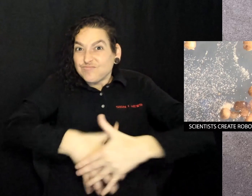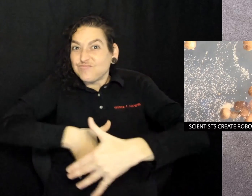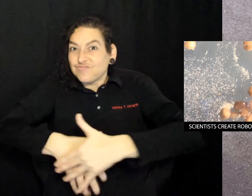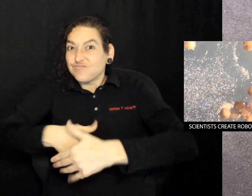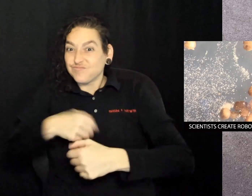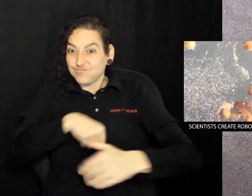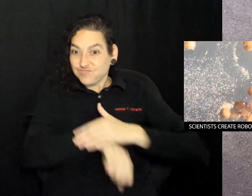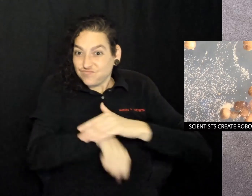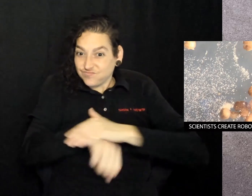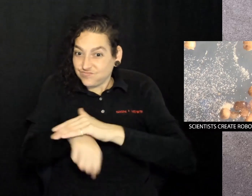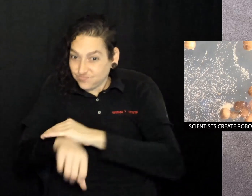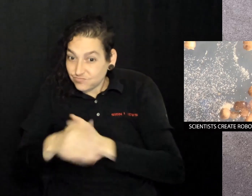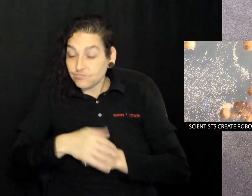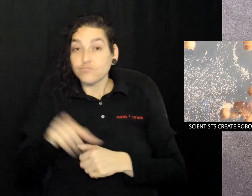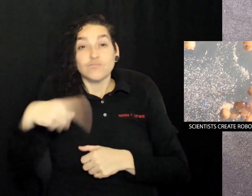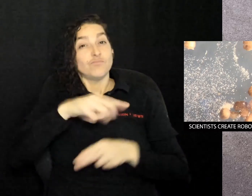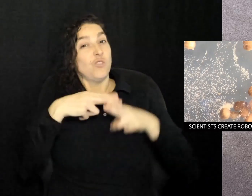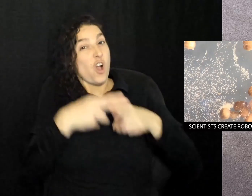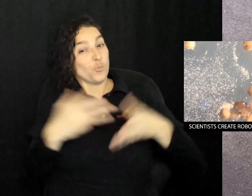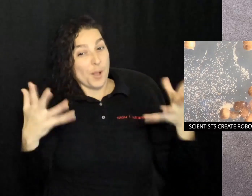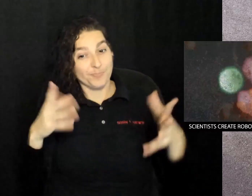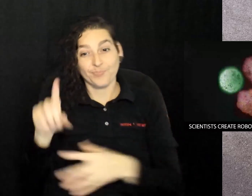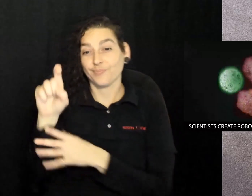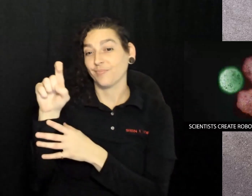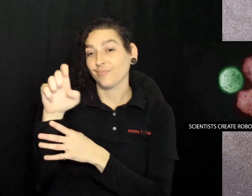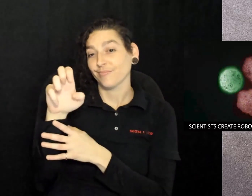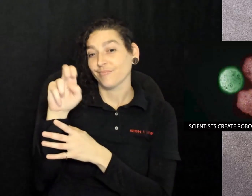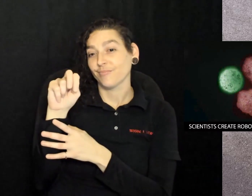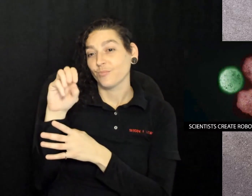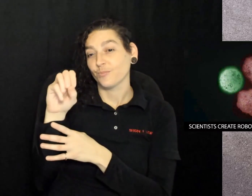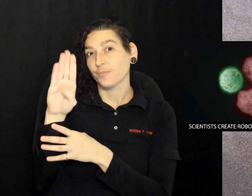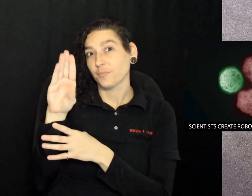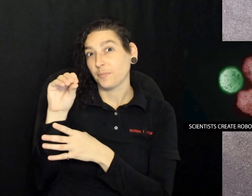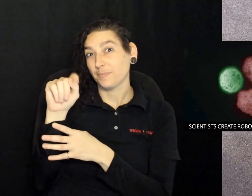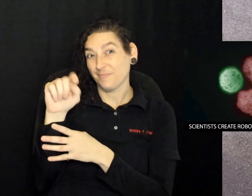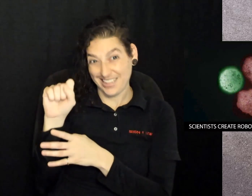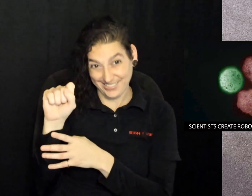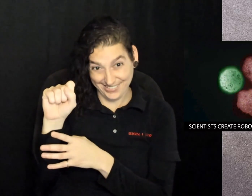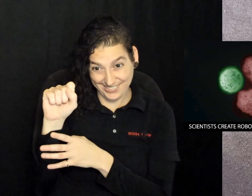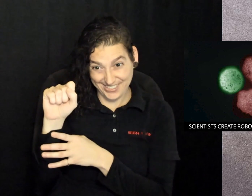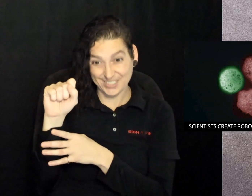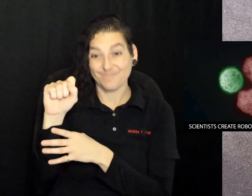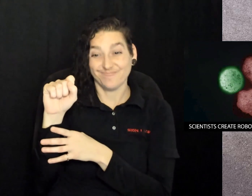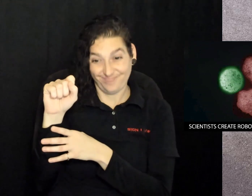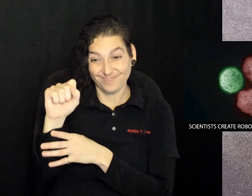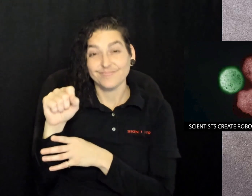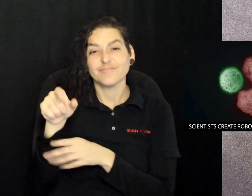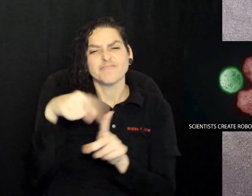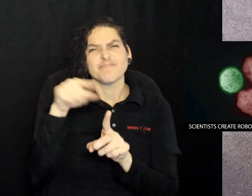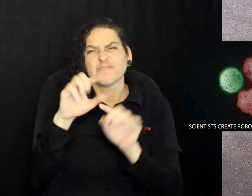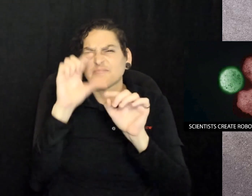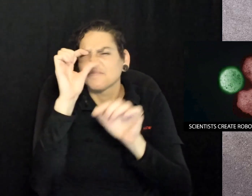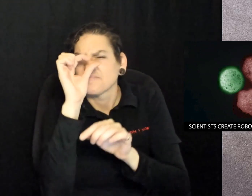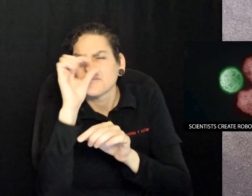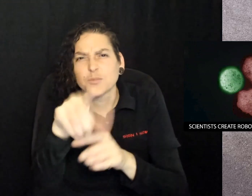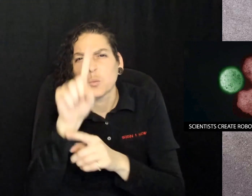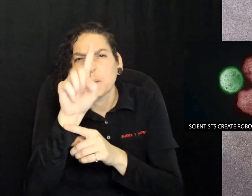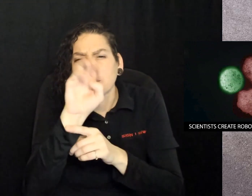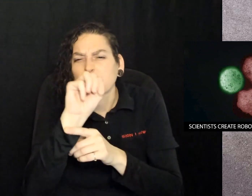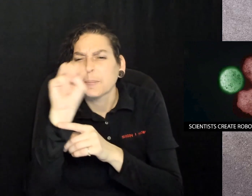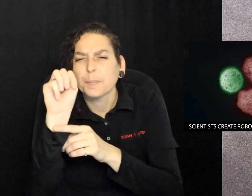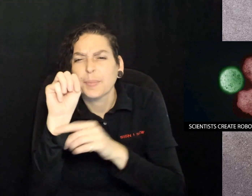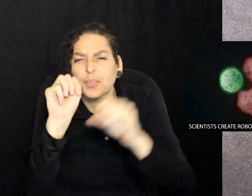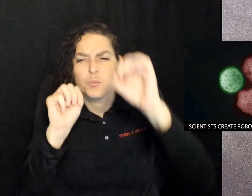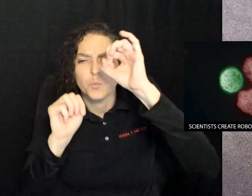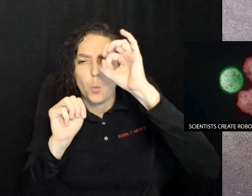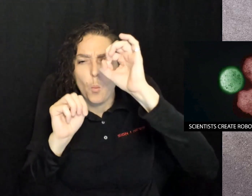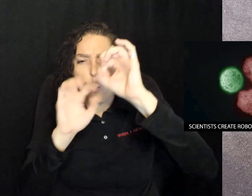scientists say the world's first living robots can reproduce they are called xenobots